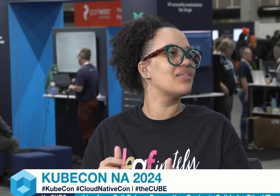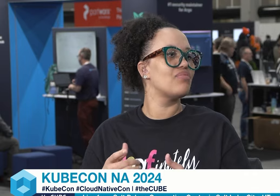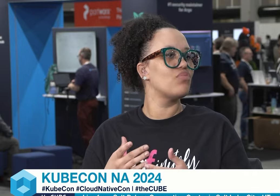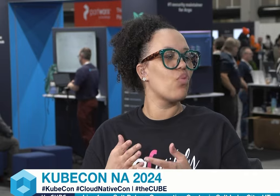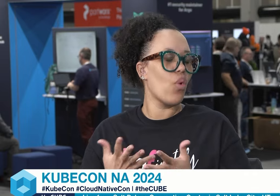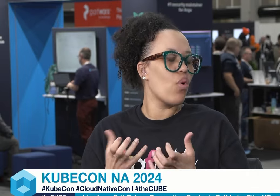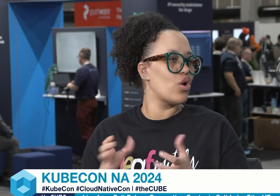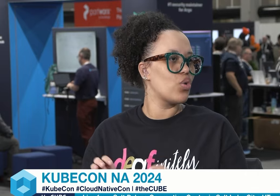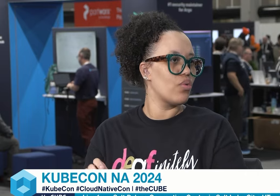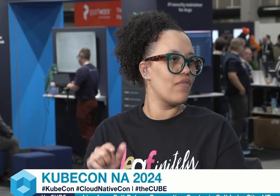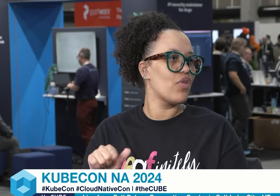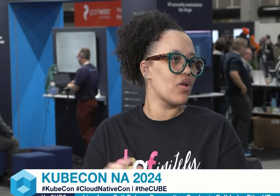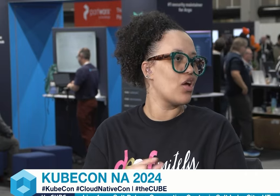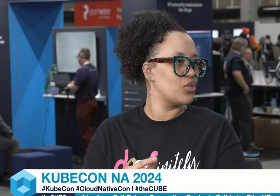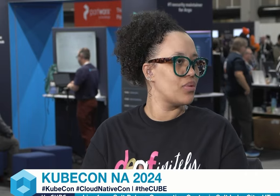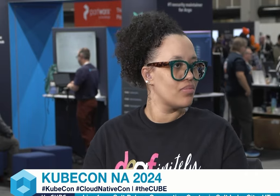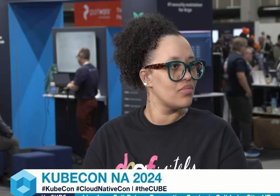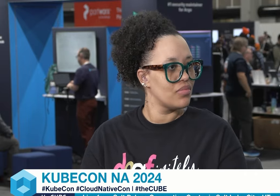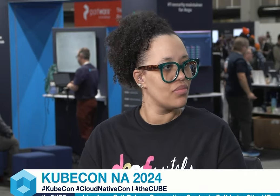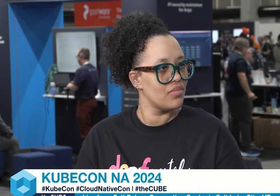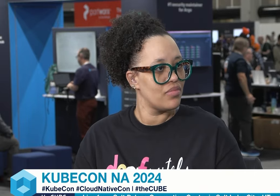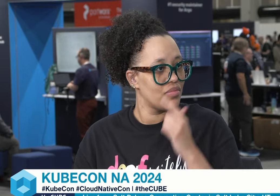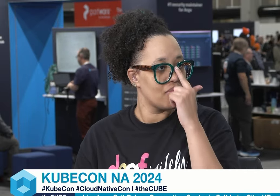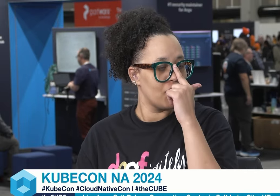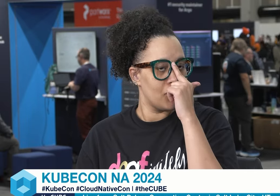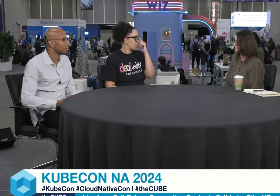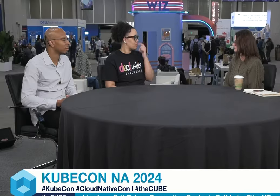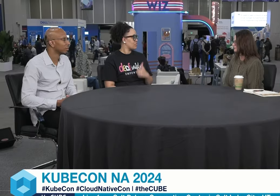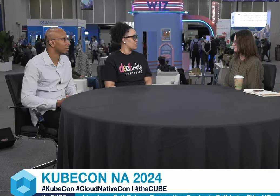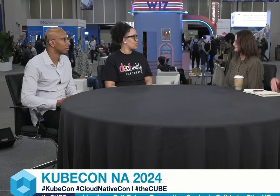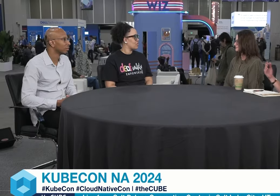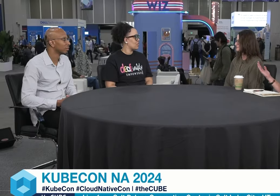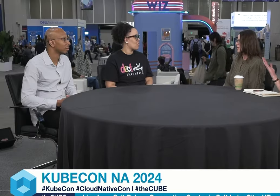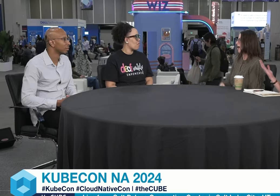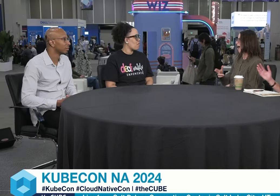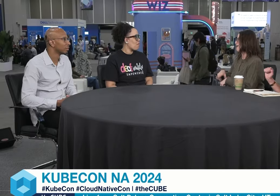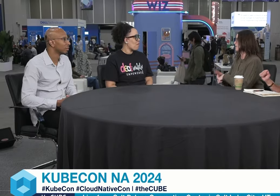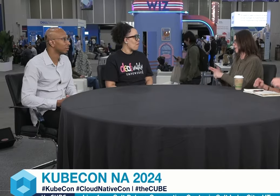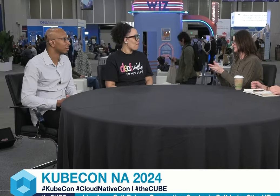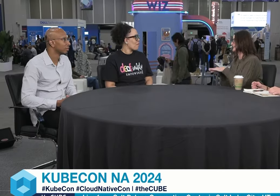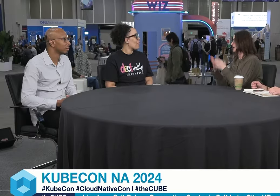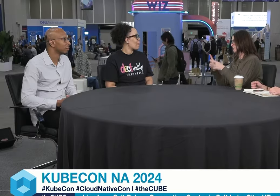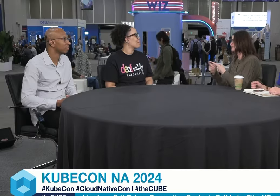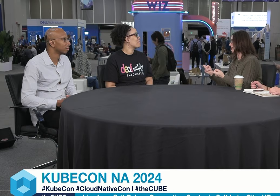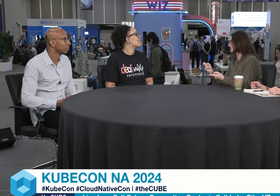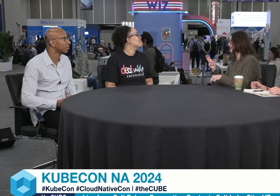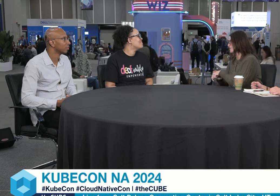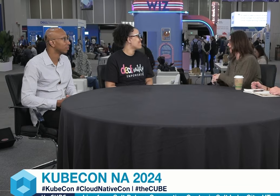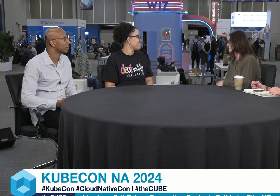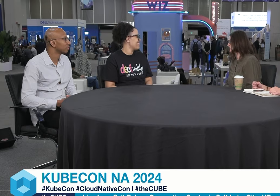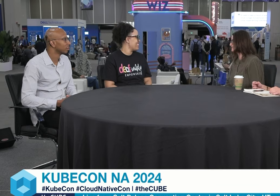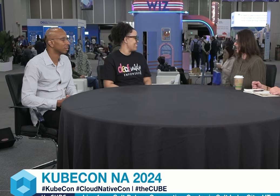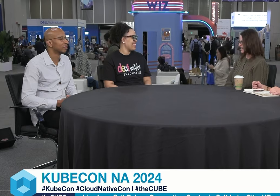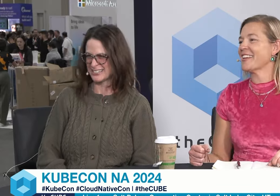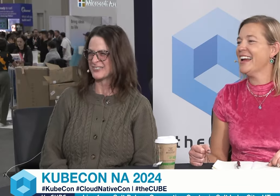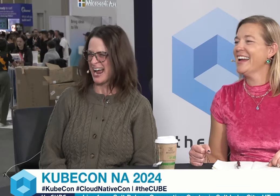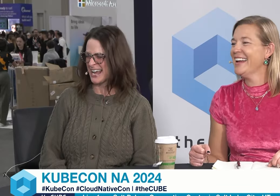just like open source tech, it's open source language for the glossary. Of course, it's open source. That's really.